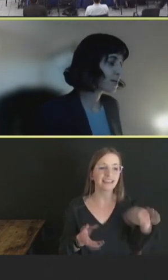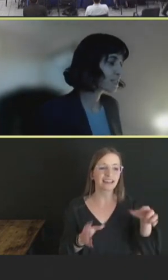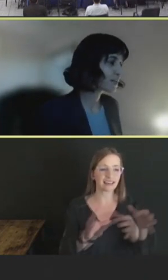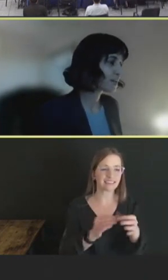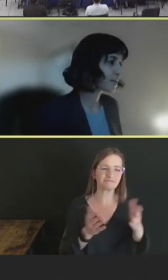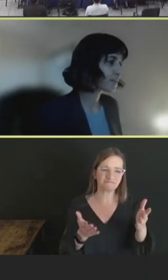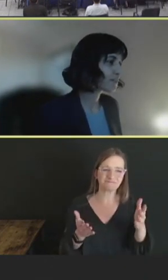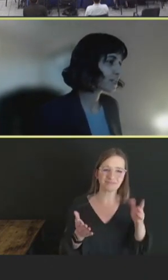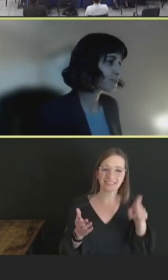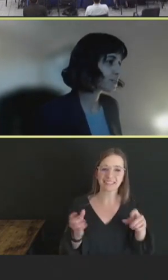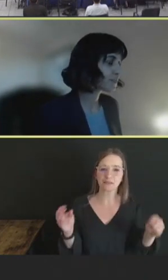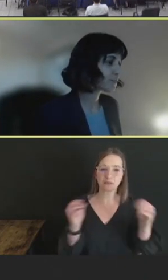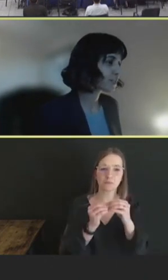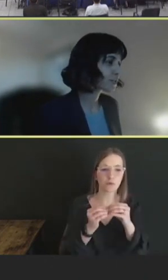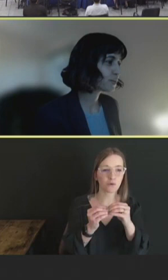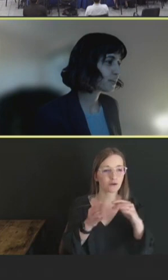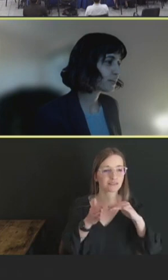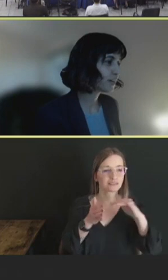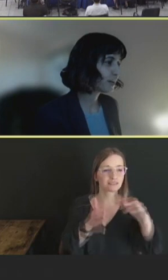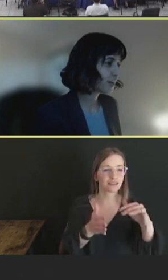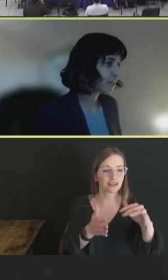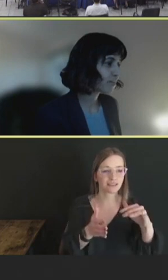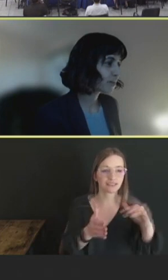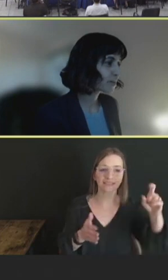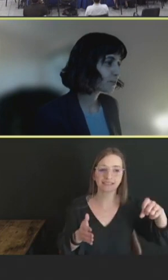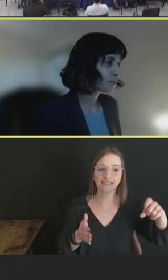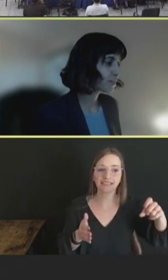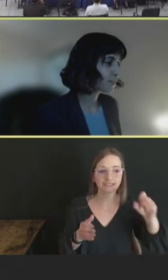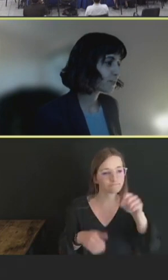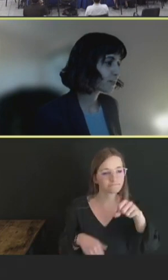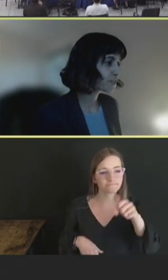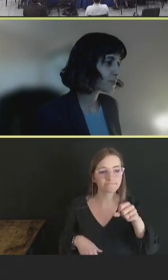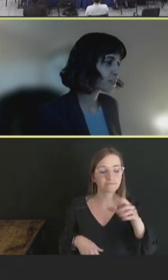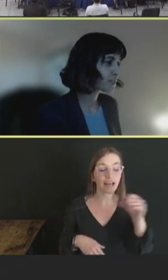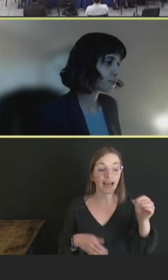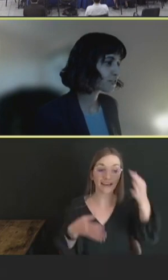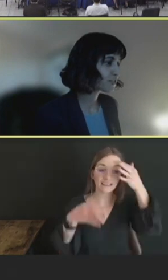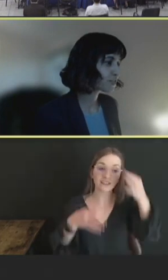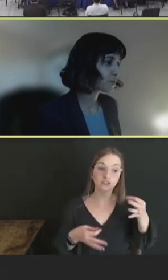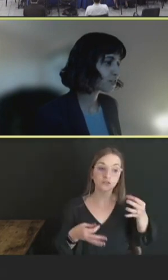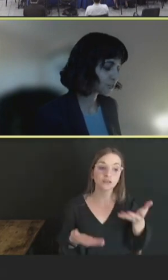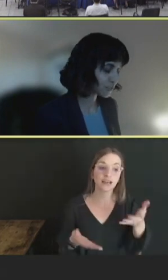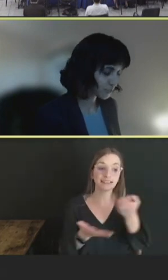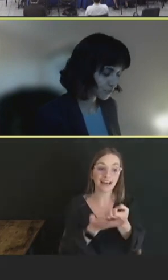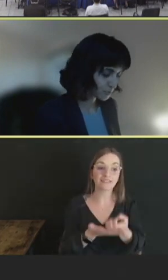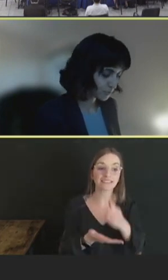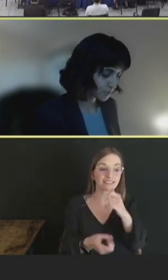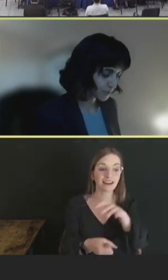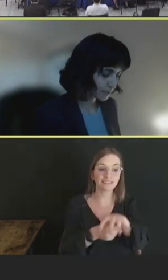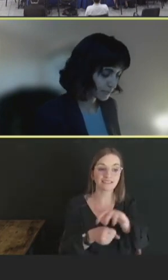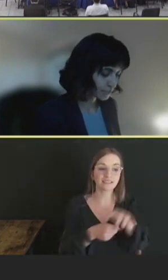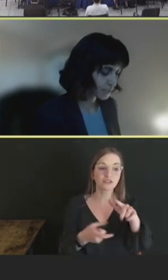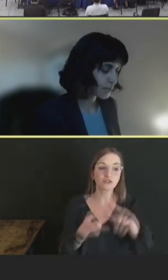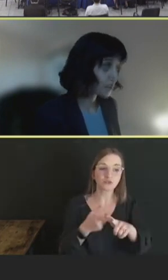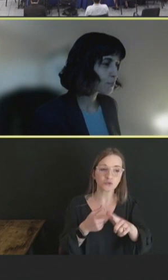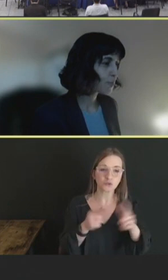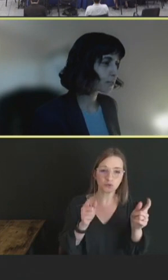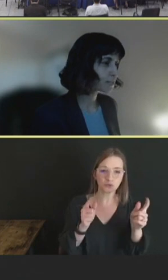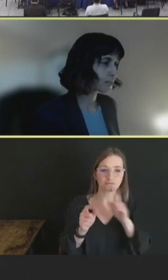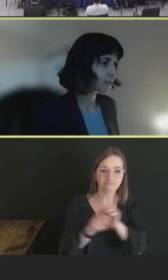positive and negative nonspecific effects were needed, and they concluded that the evidence was insufficient to warrant changes in global immunization policy.